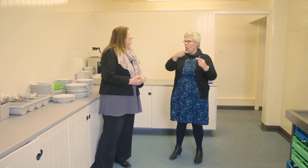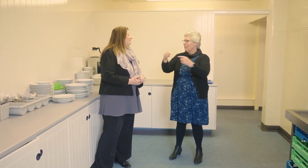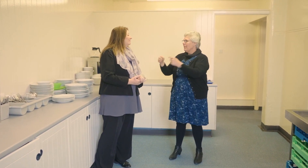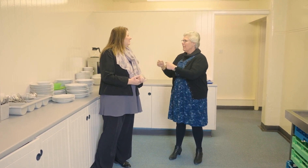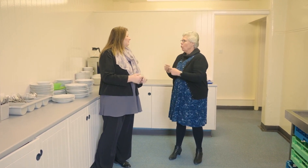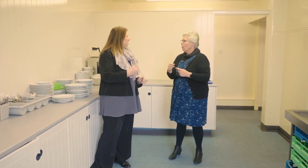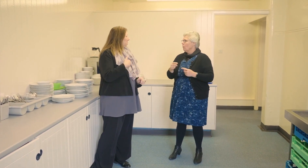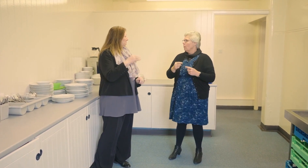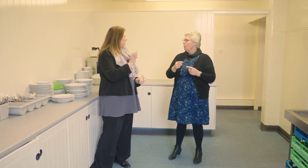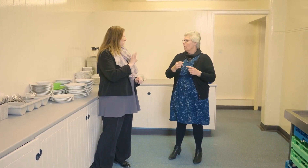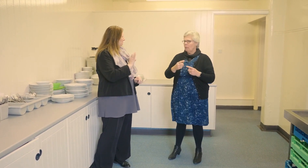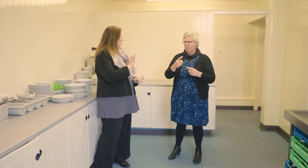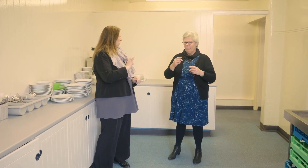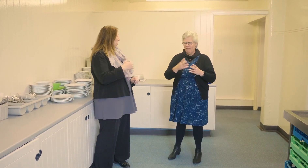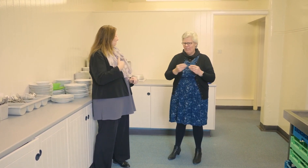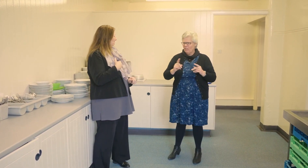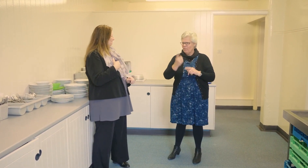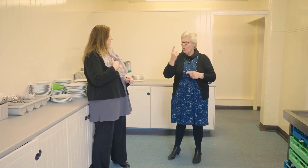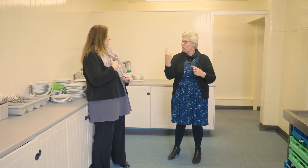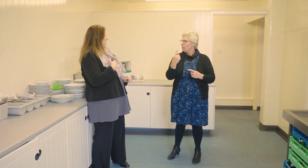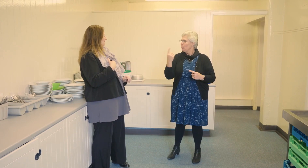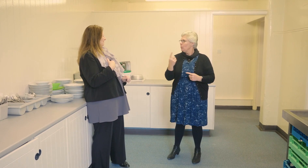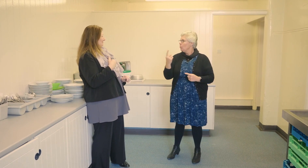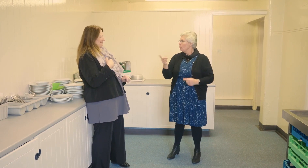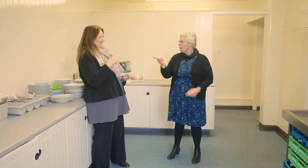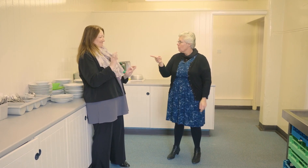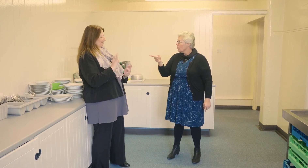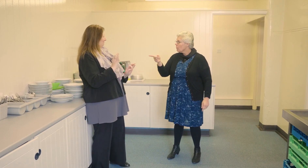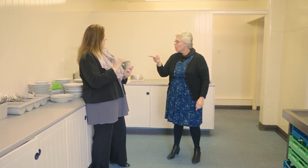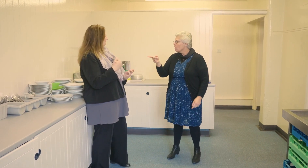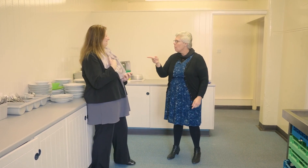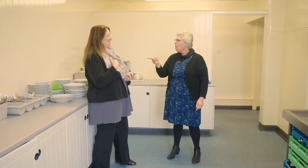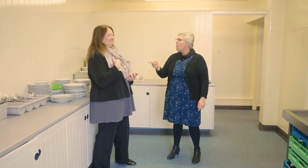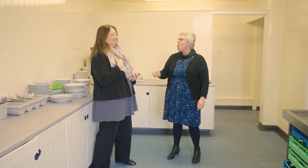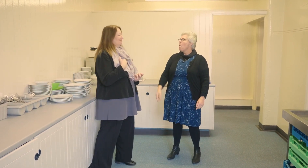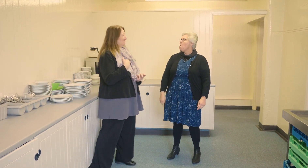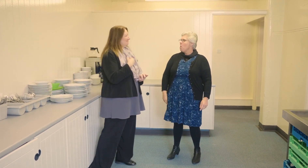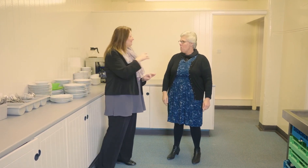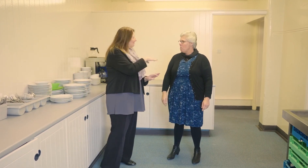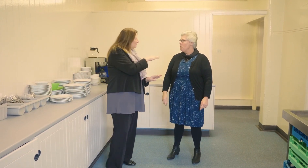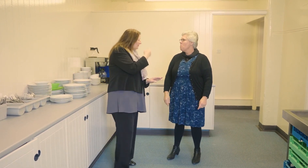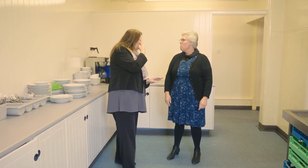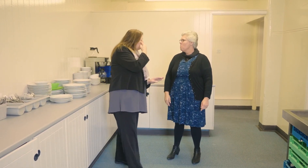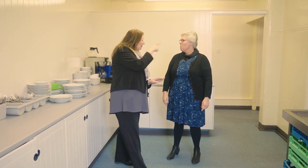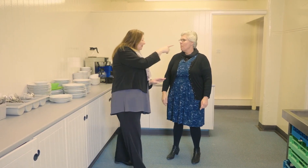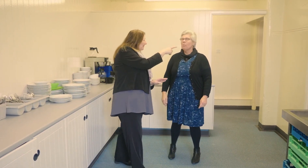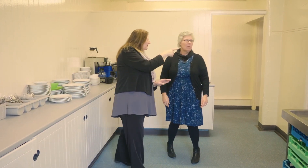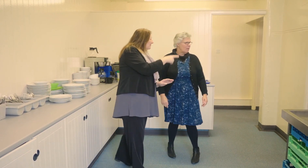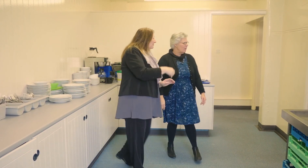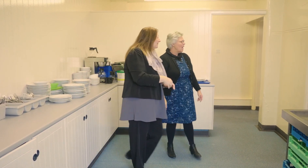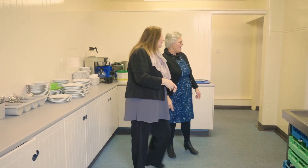and we had this competition to see who could finish first! Oh, we didn't do anything like that! Let's go and have a look in there.